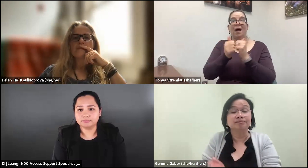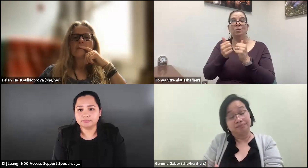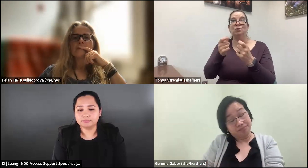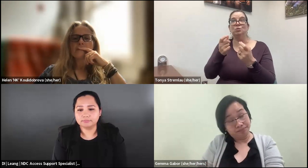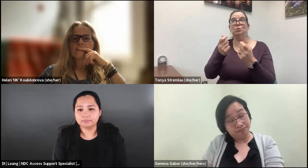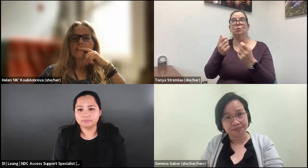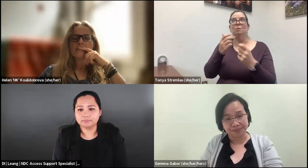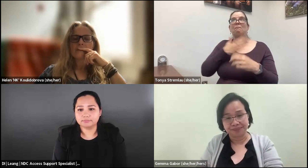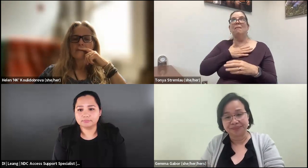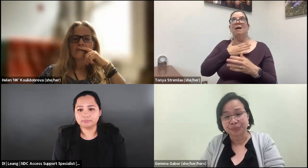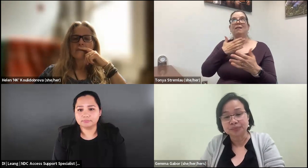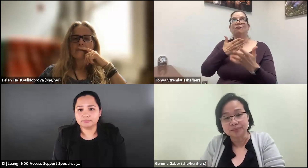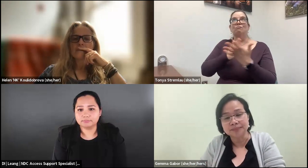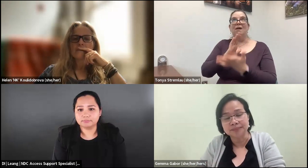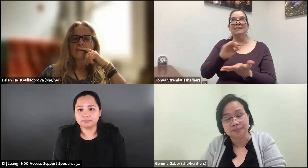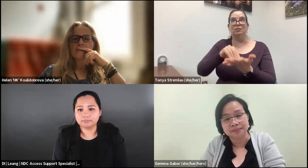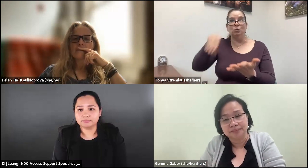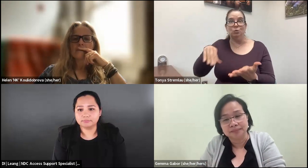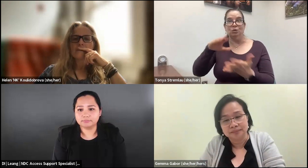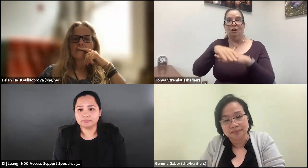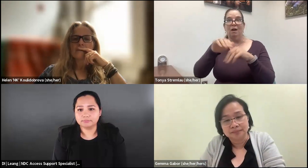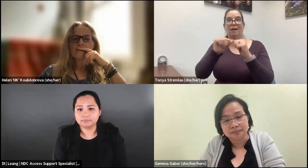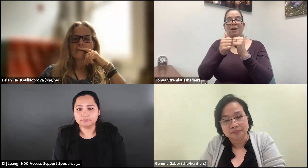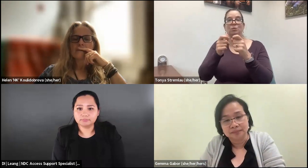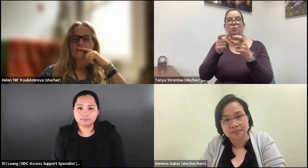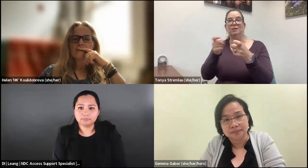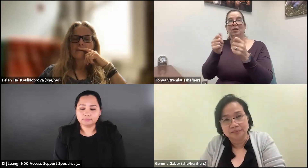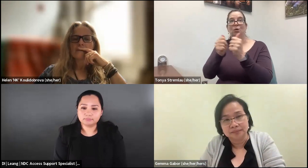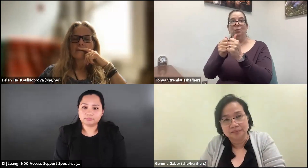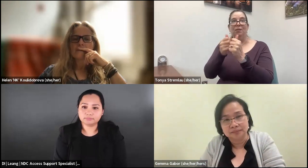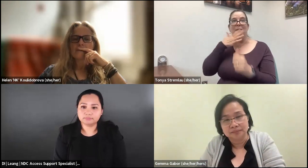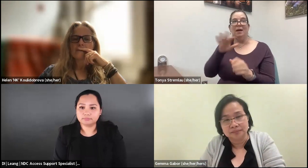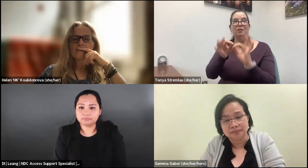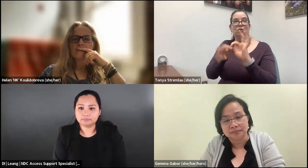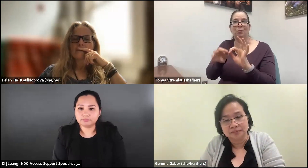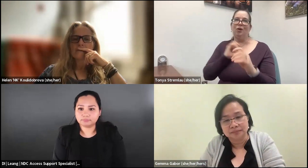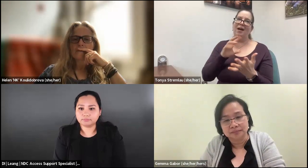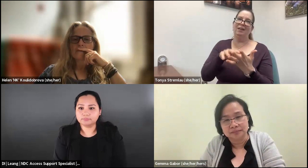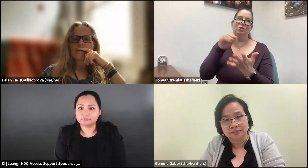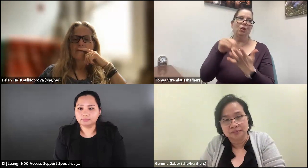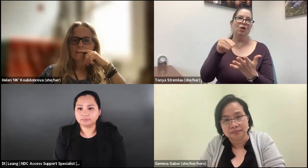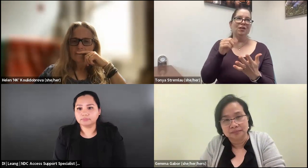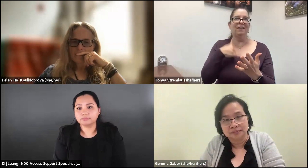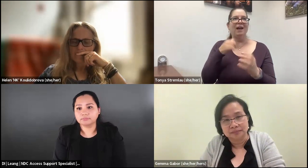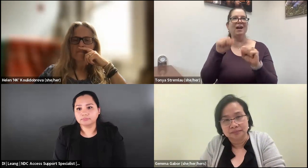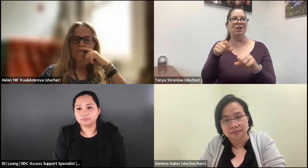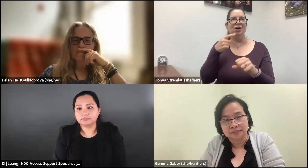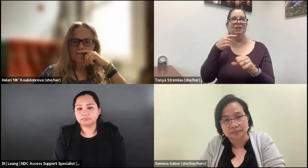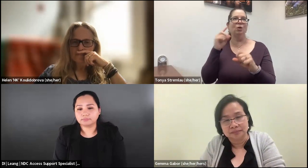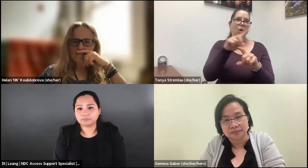But I also didn't know my rates as a student in terms of how to deal with a bad interpreter